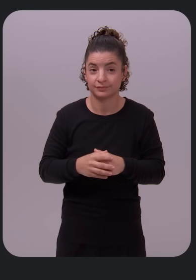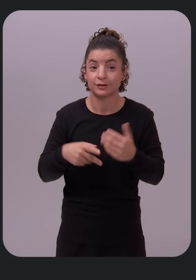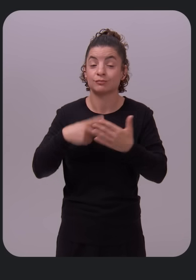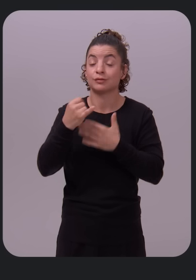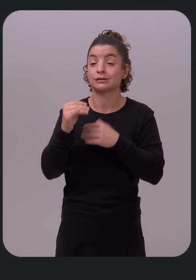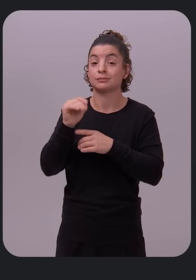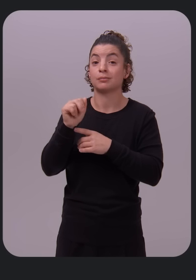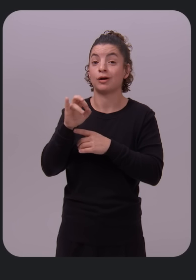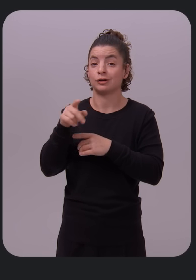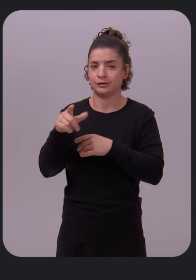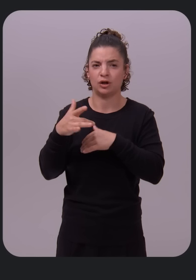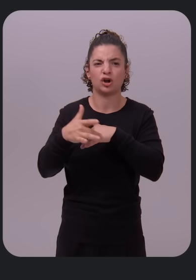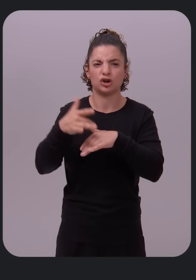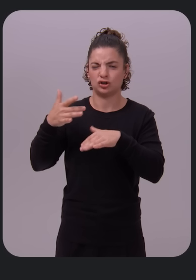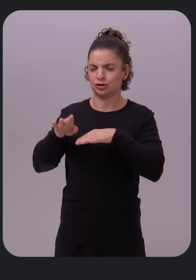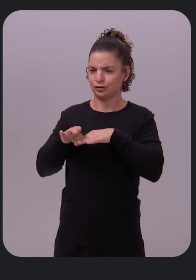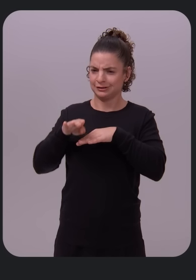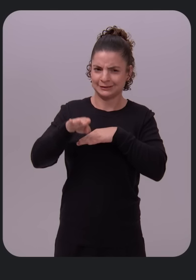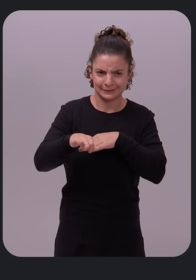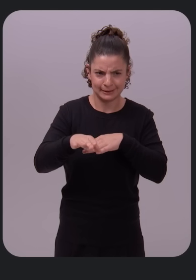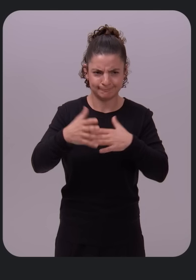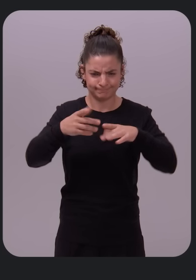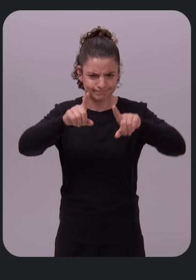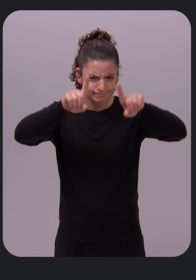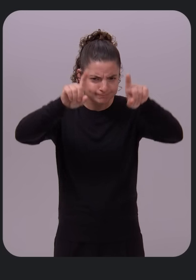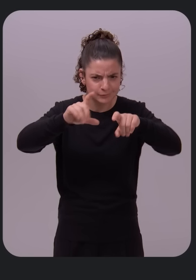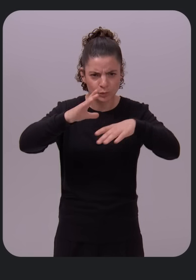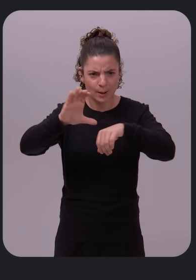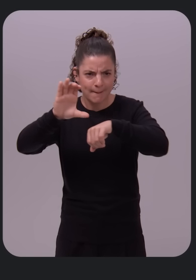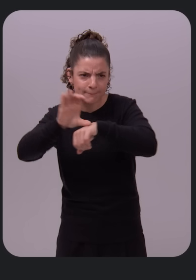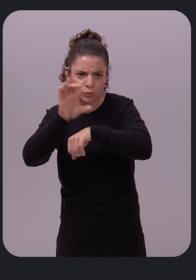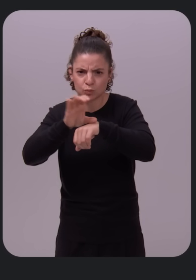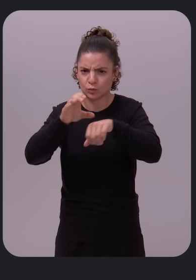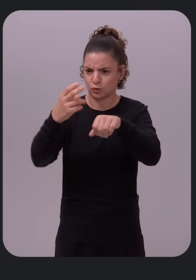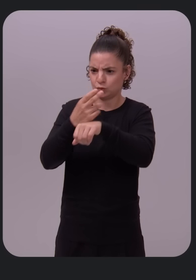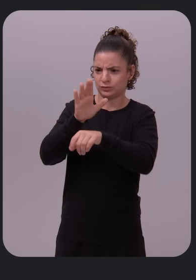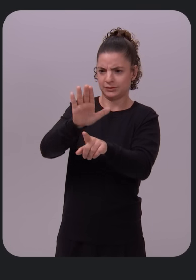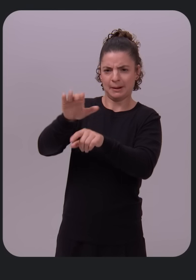Project Mariner was an early step forward in testing computer use capabilities.